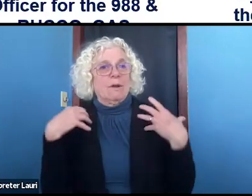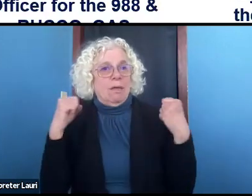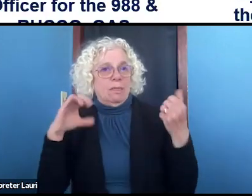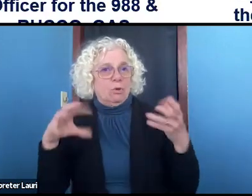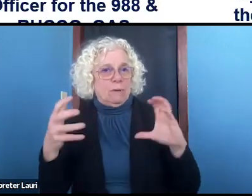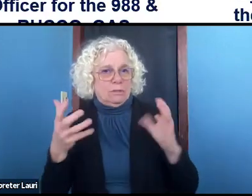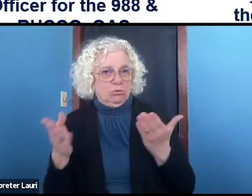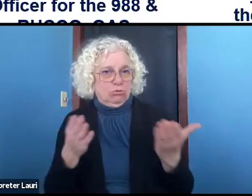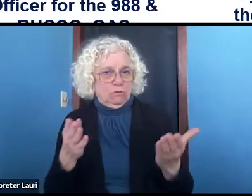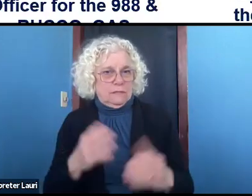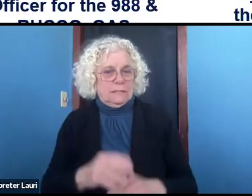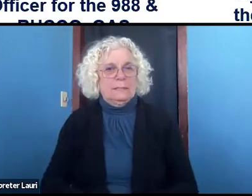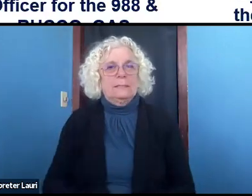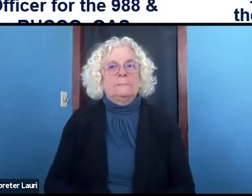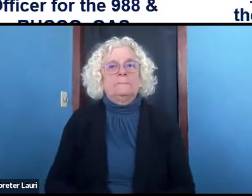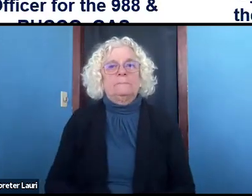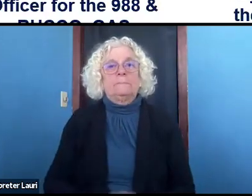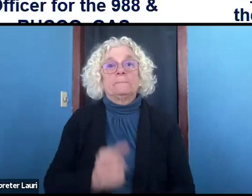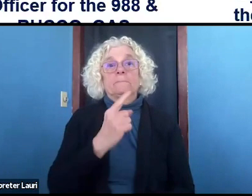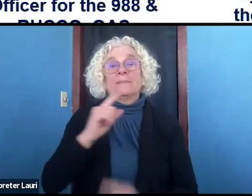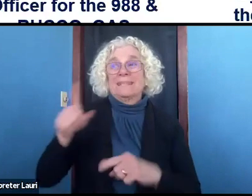Over the past year and a half, we are so very proud